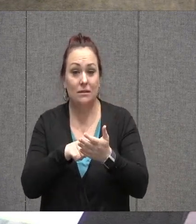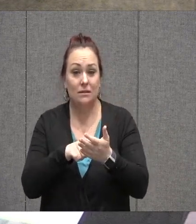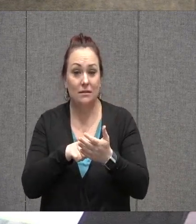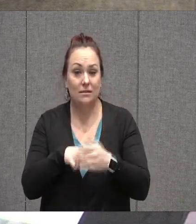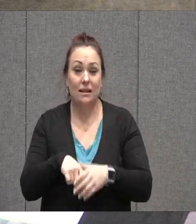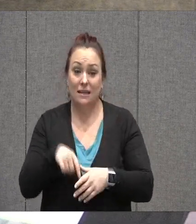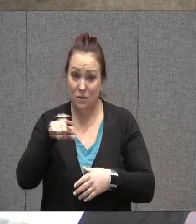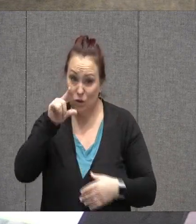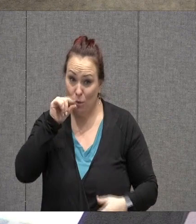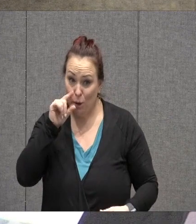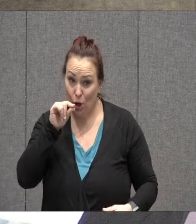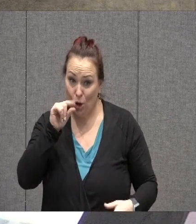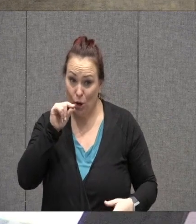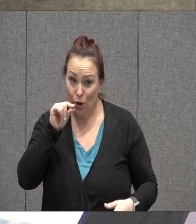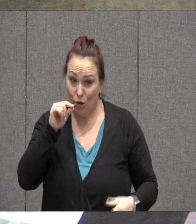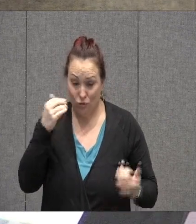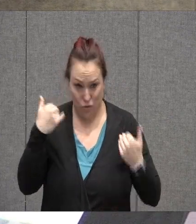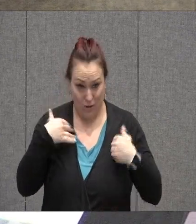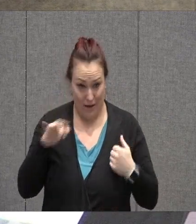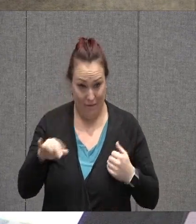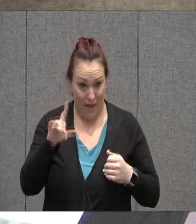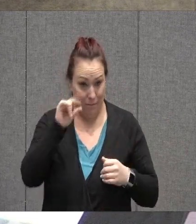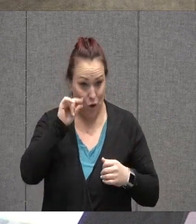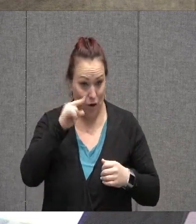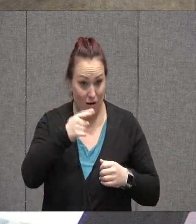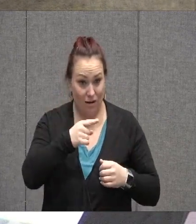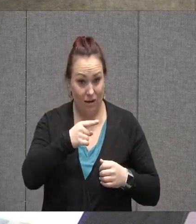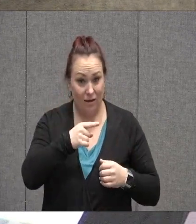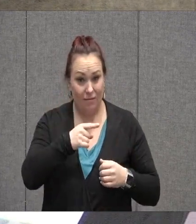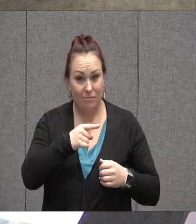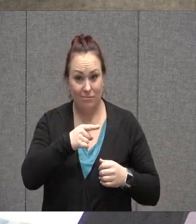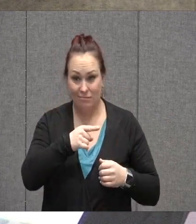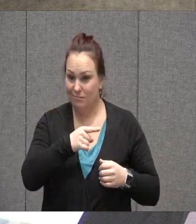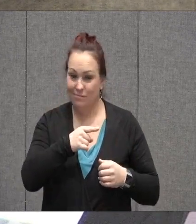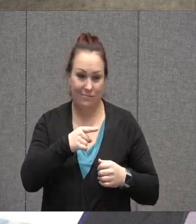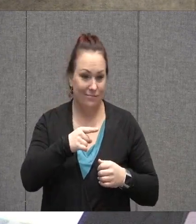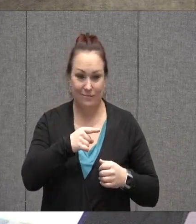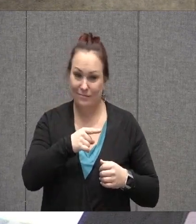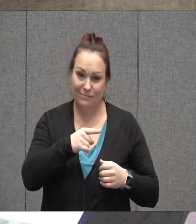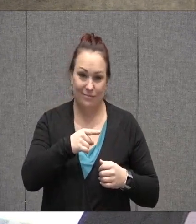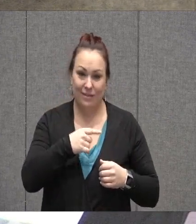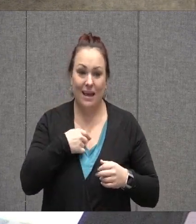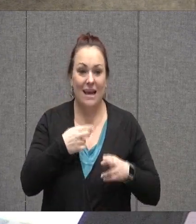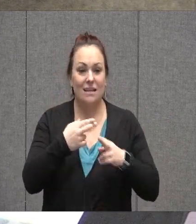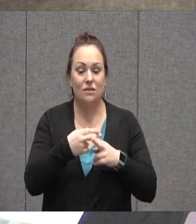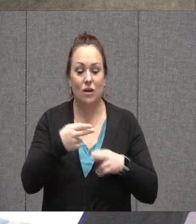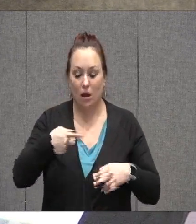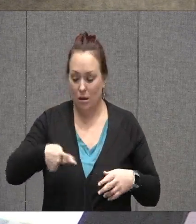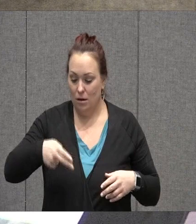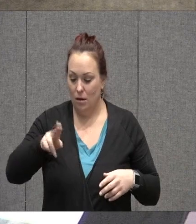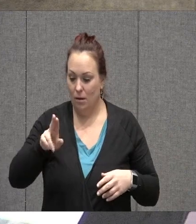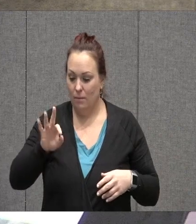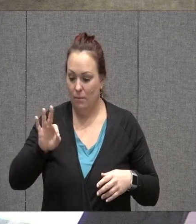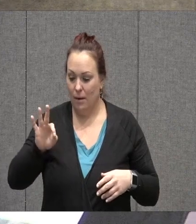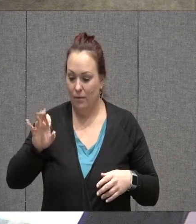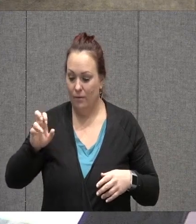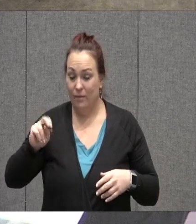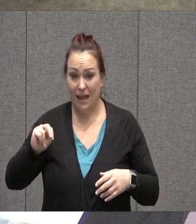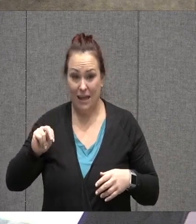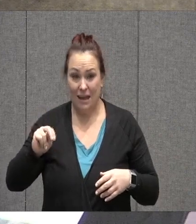Is it a bird that we have around here. It's actually not, it's a puffin. And that's an arctic bird.